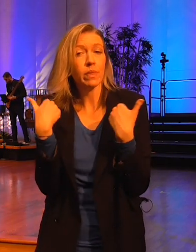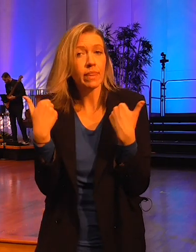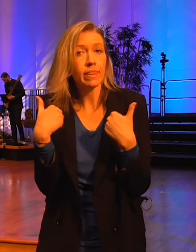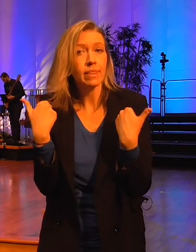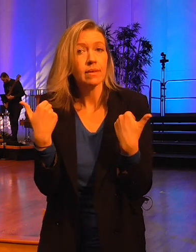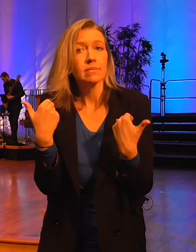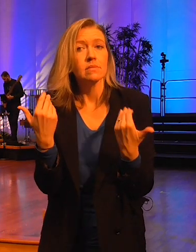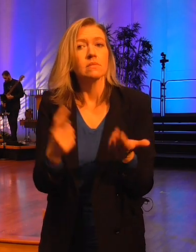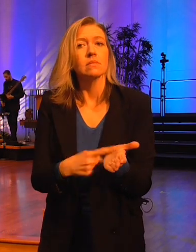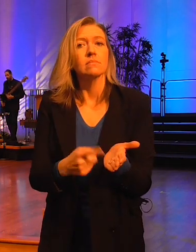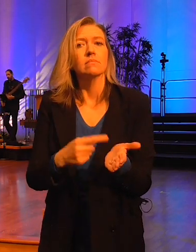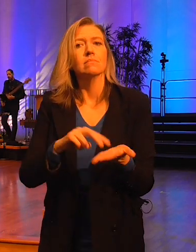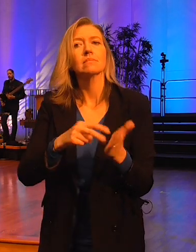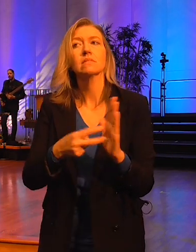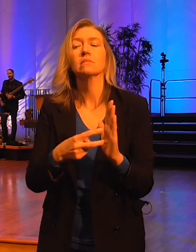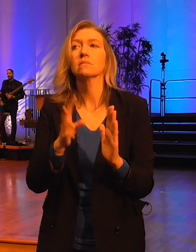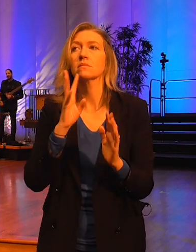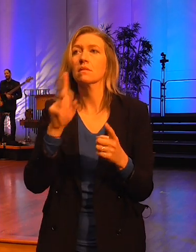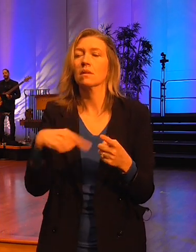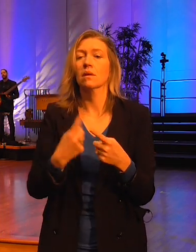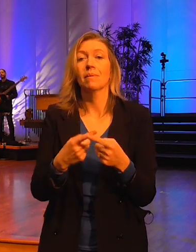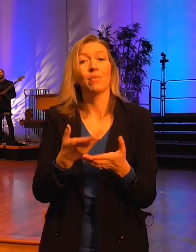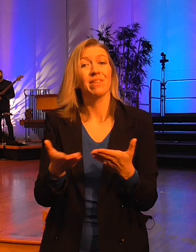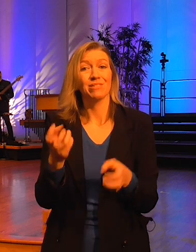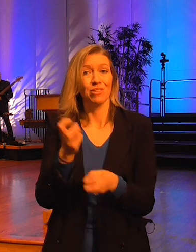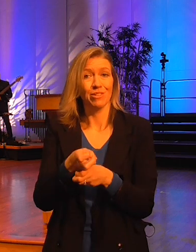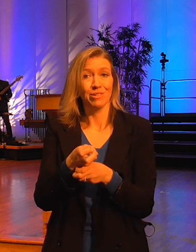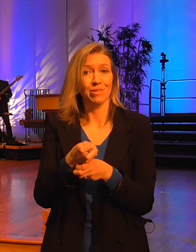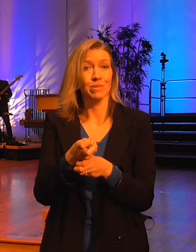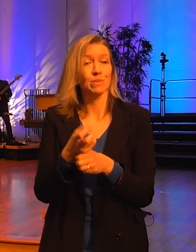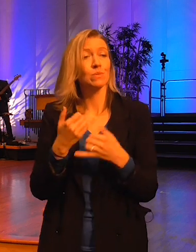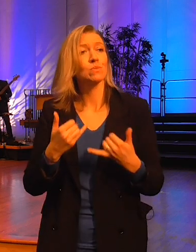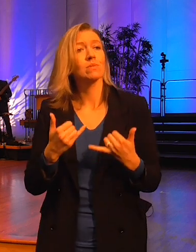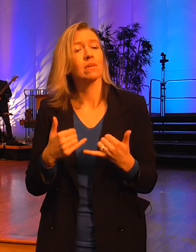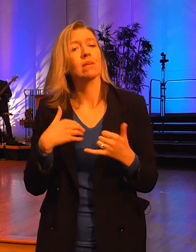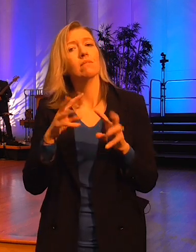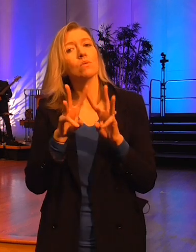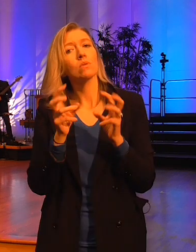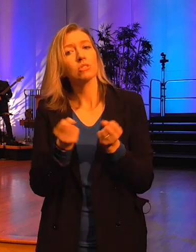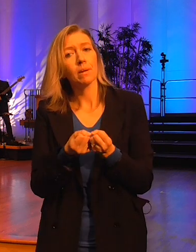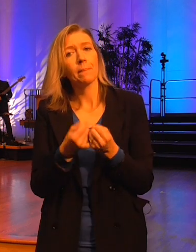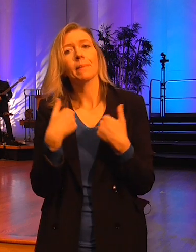talking about things that are hard so today we have a workshop it's a youth Workshop about youth